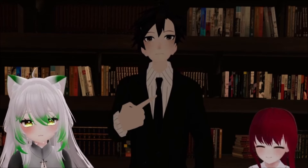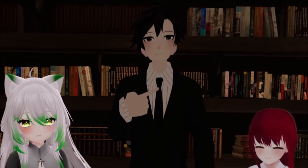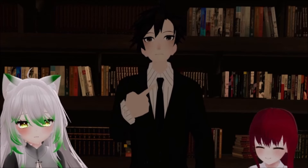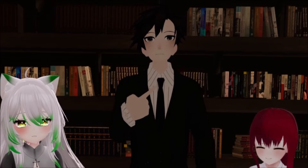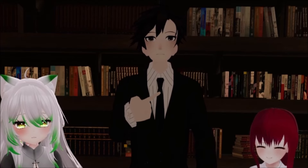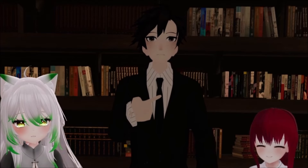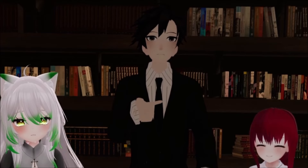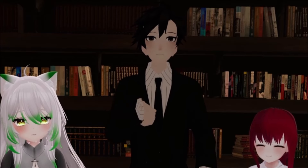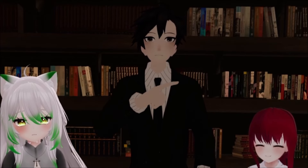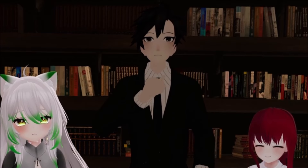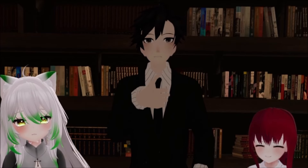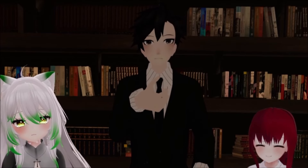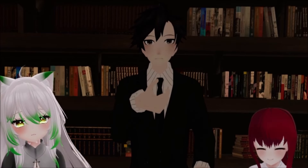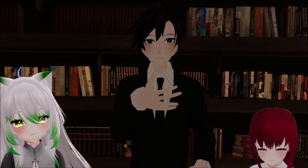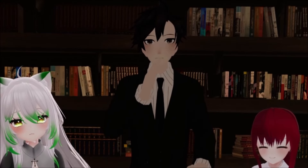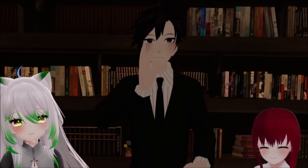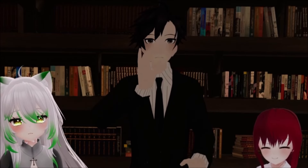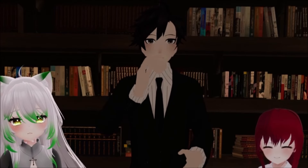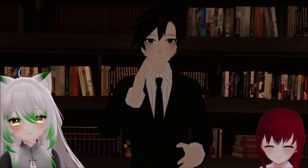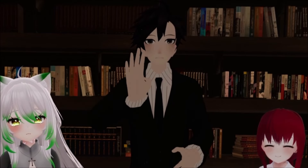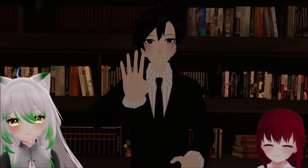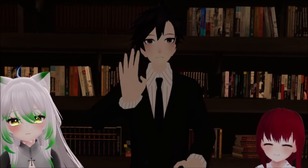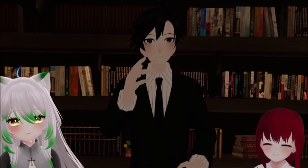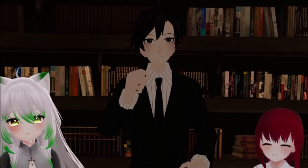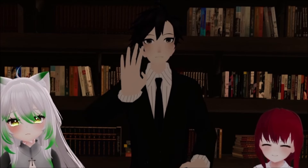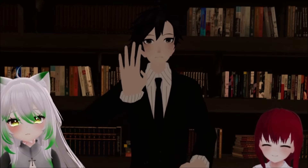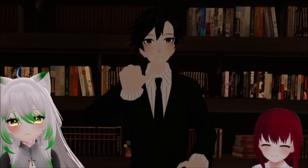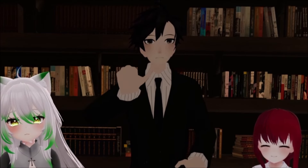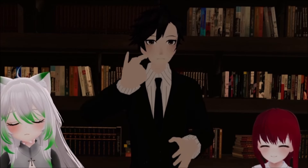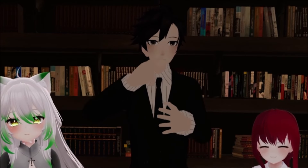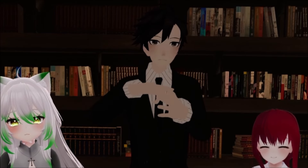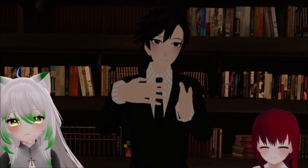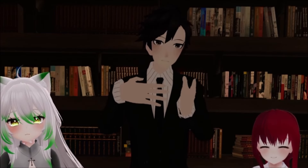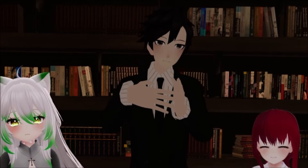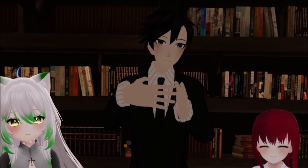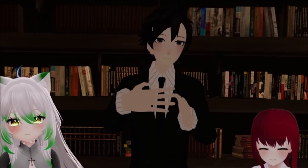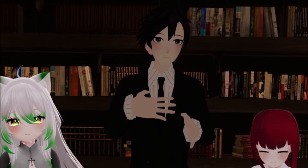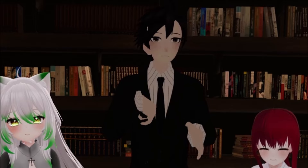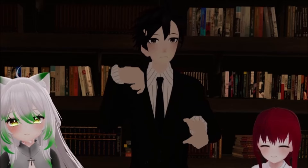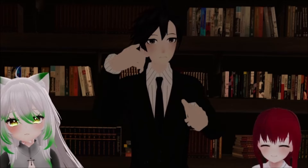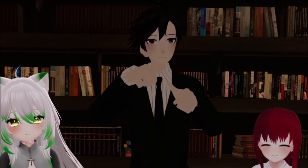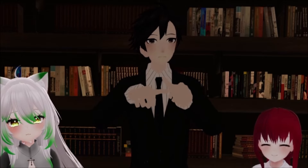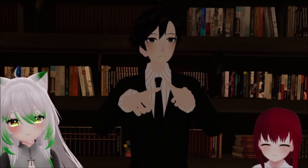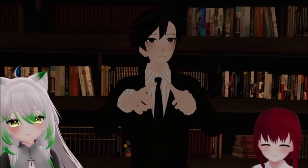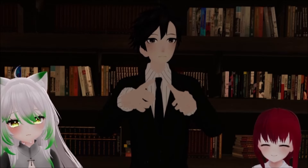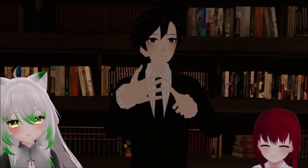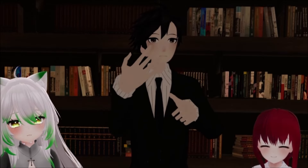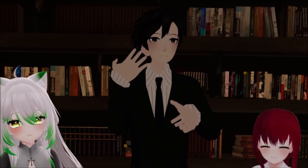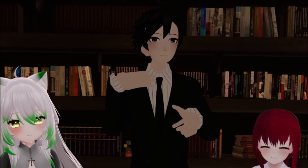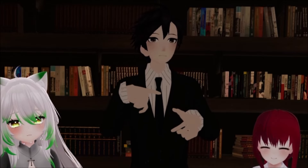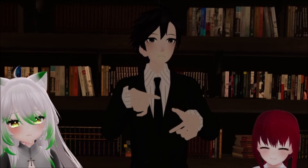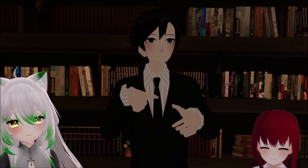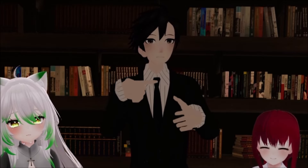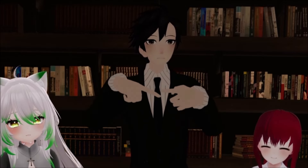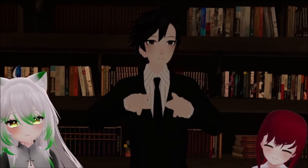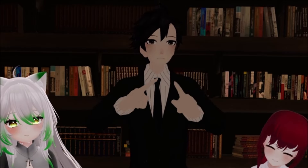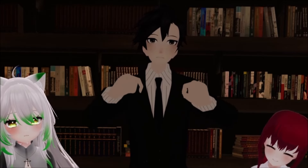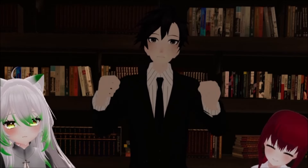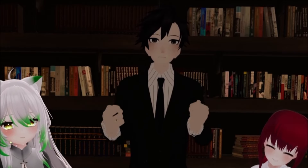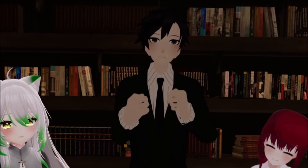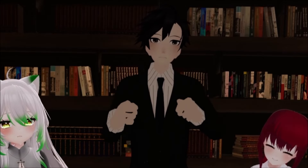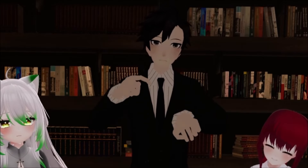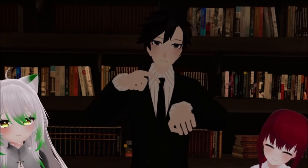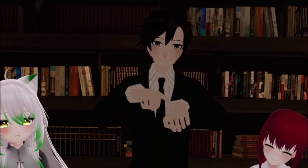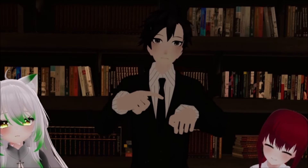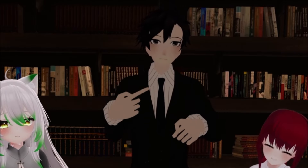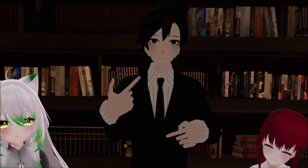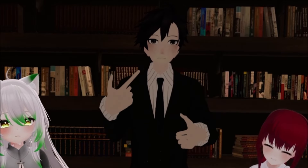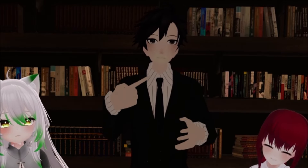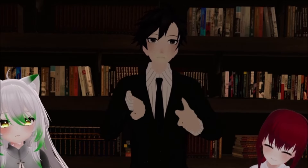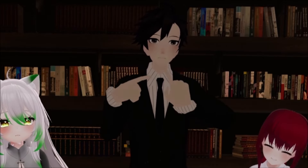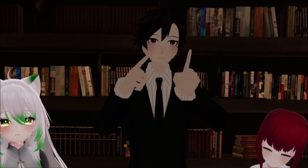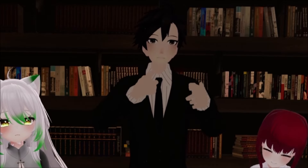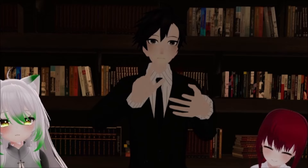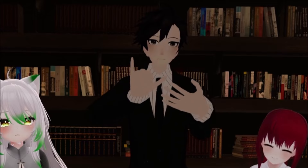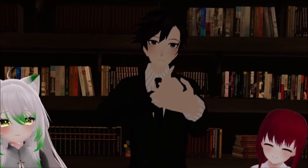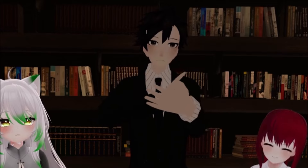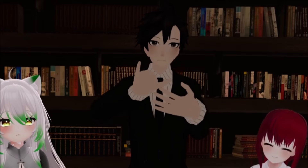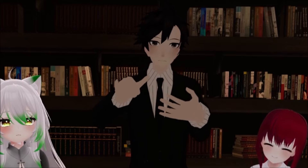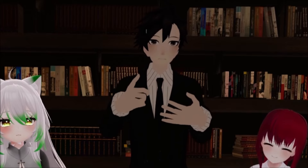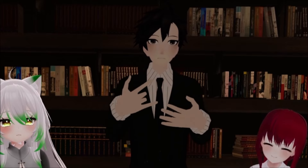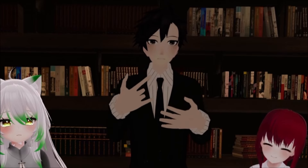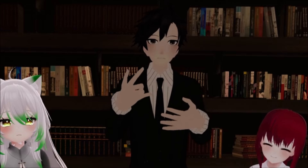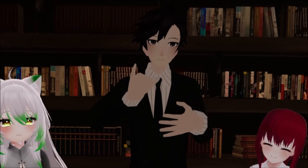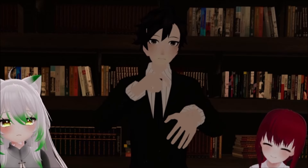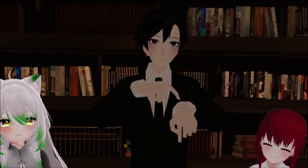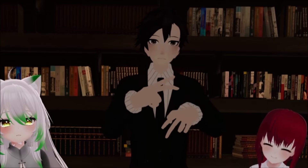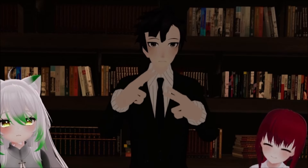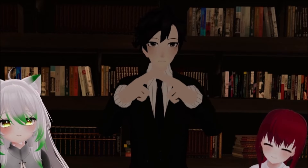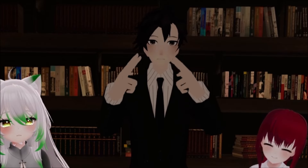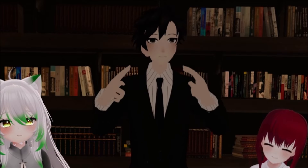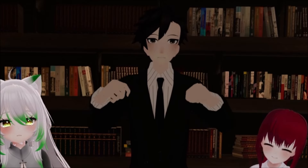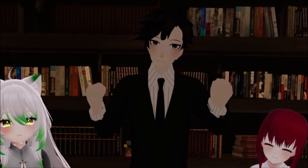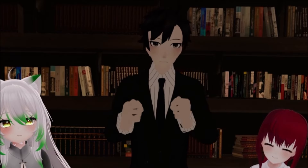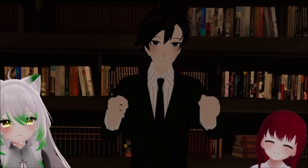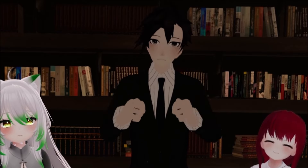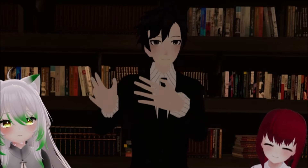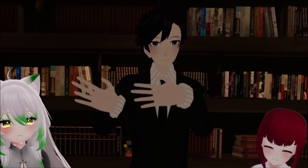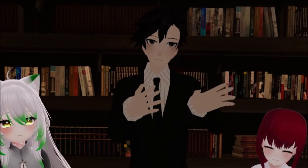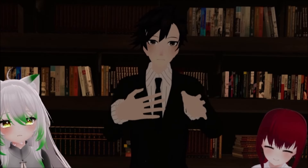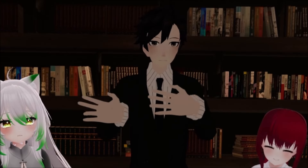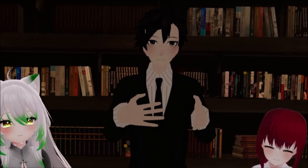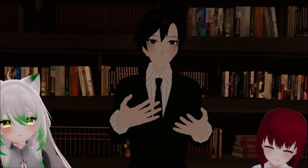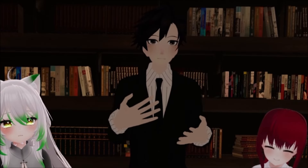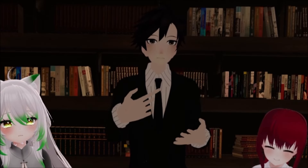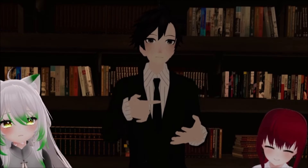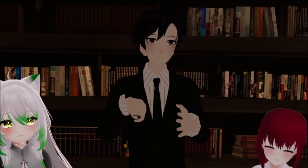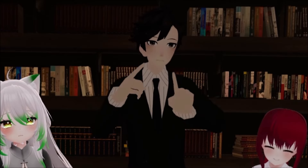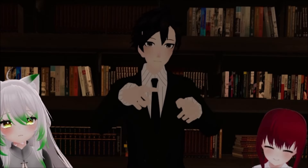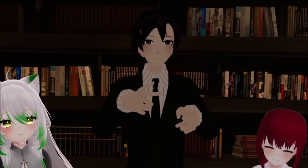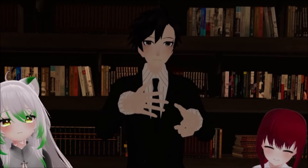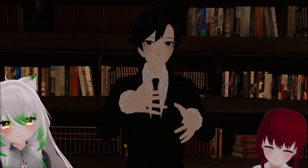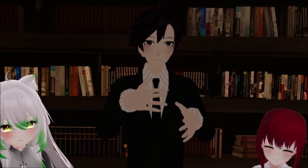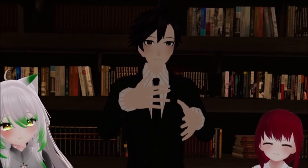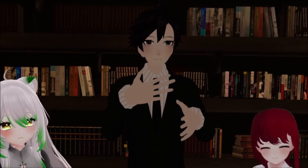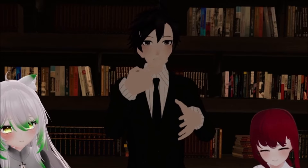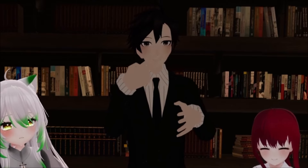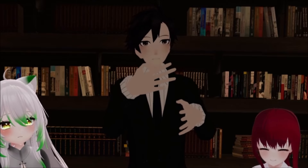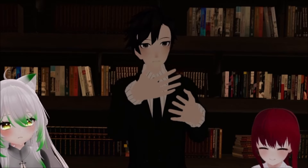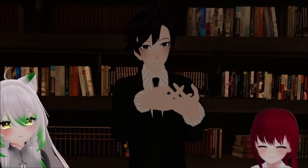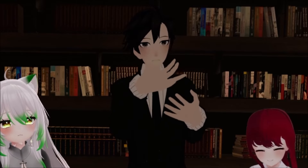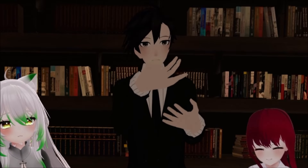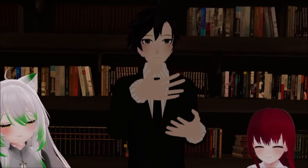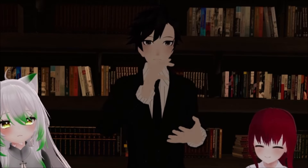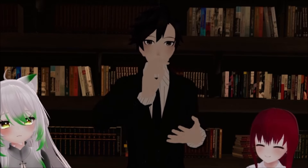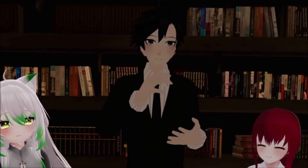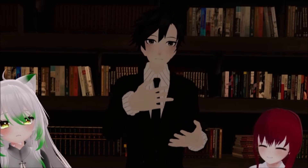(American Sign Language) I don't drink boba tea often. I remember when I went to New York City during winter time, it was so cold and windy. I went to the boba tea store and wanted to buy something from there